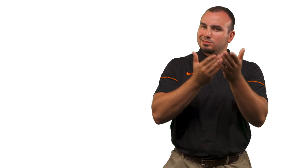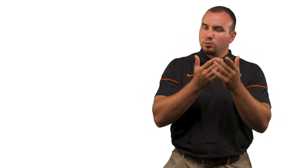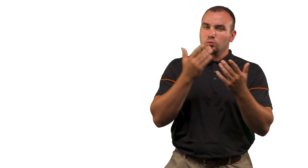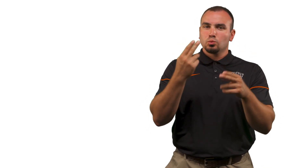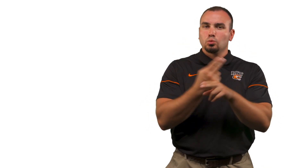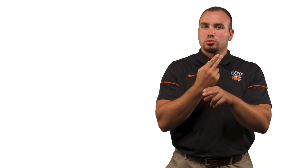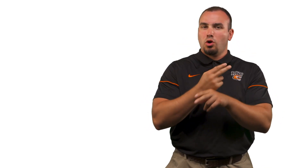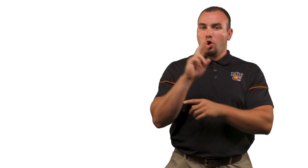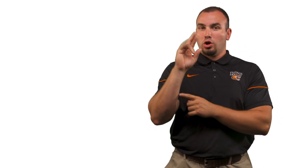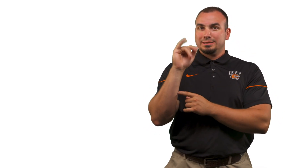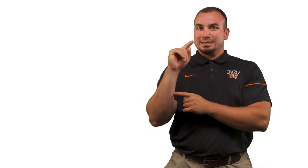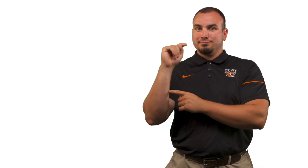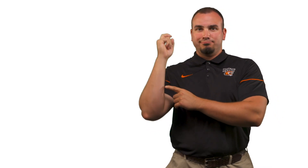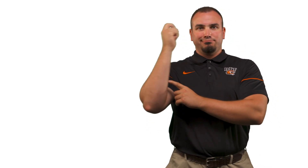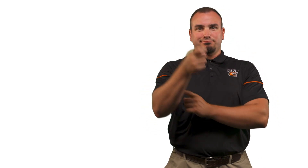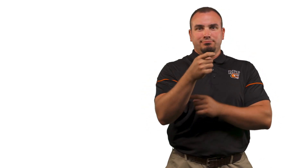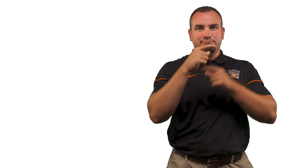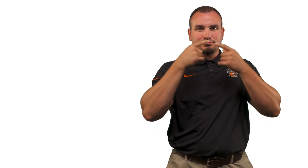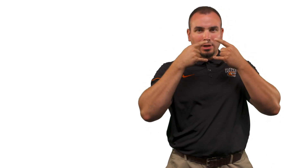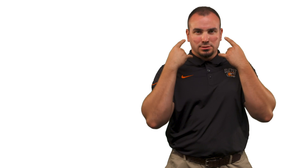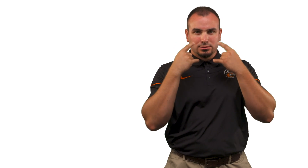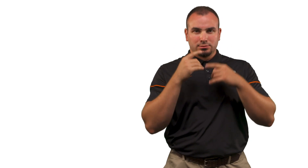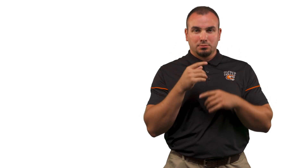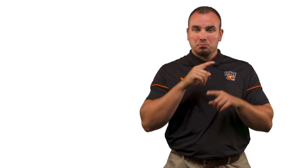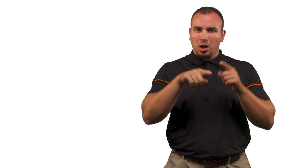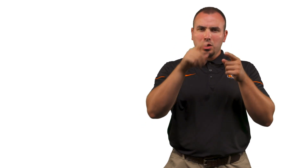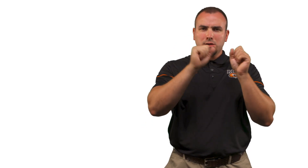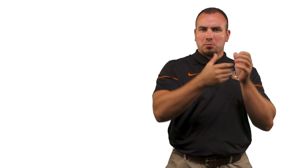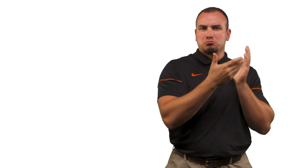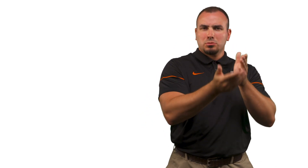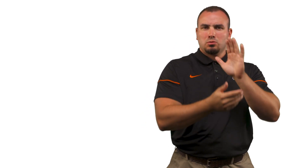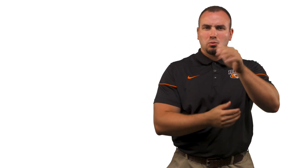It is recommended that you use the RIT issued masks,